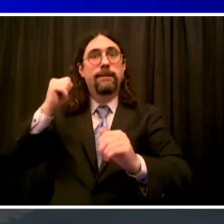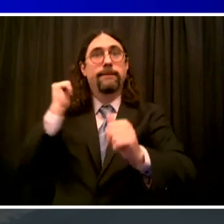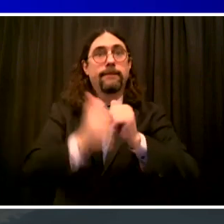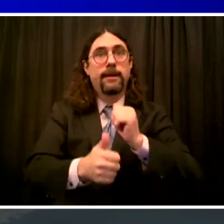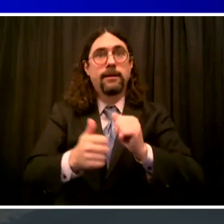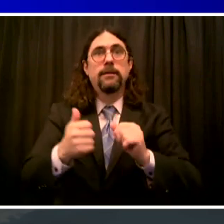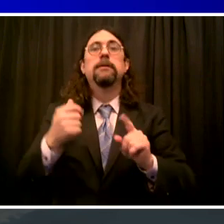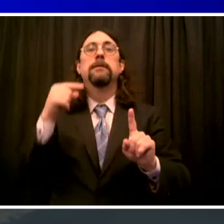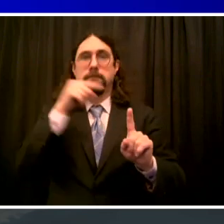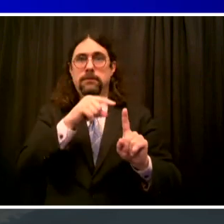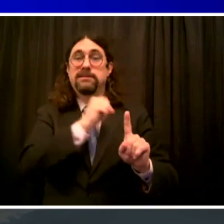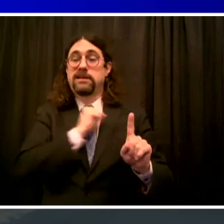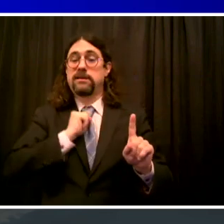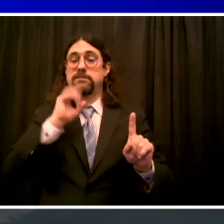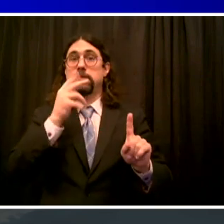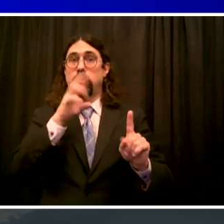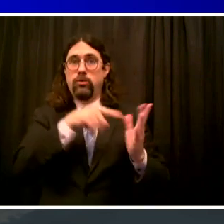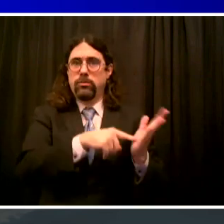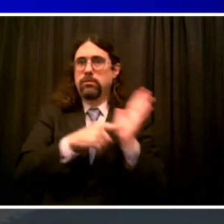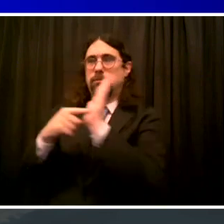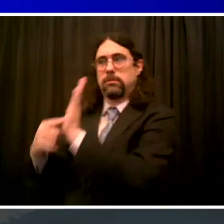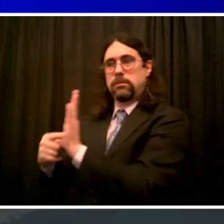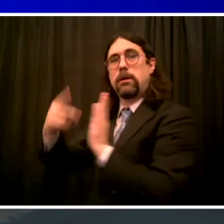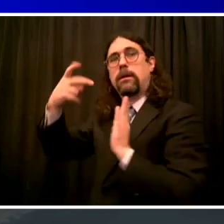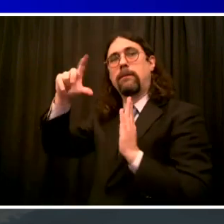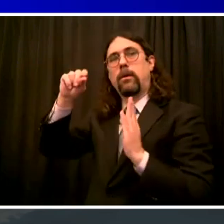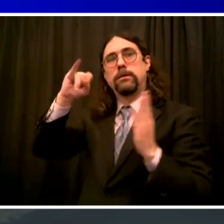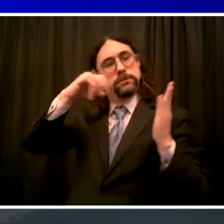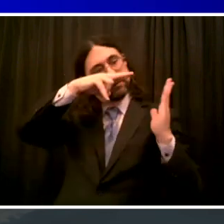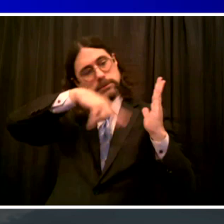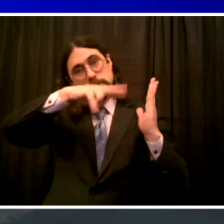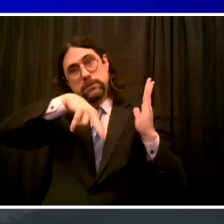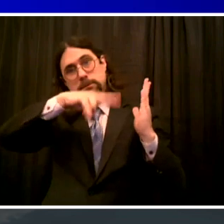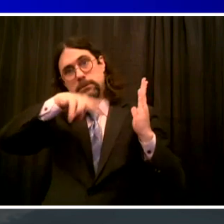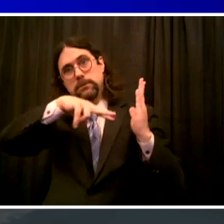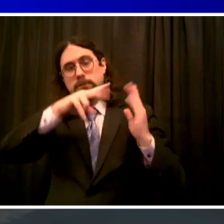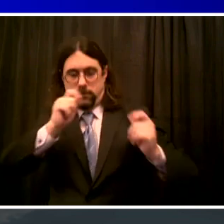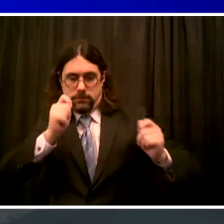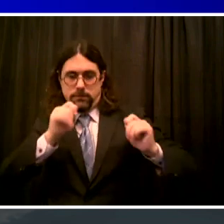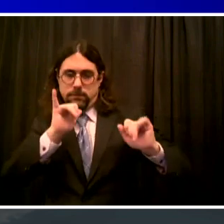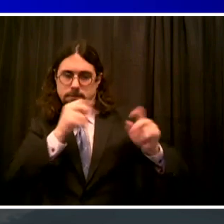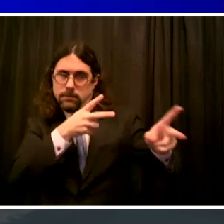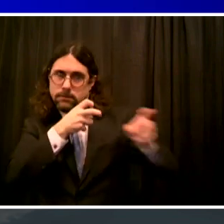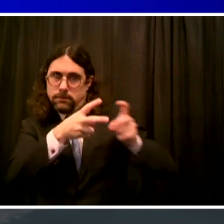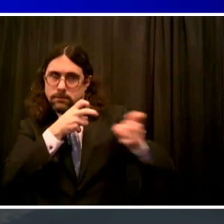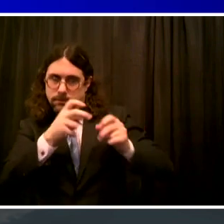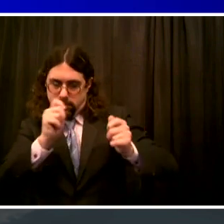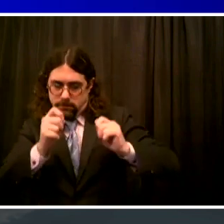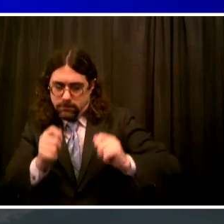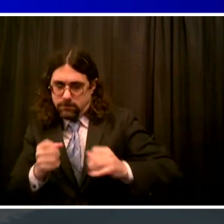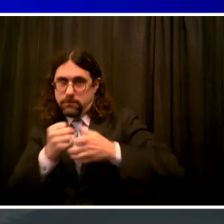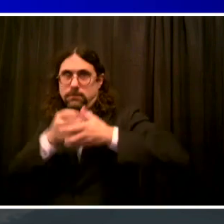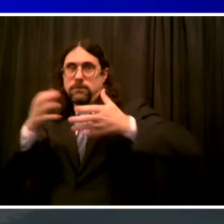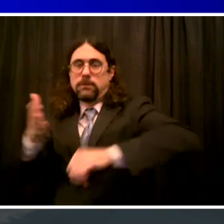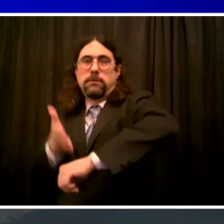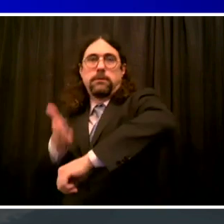AND THEY BUILT IT OUT IN TERMS OF AID WITH CITIE S ANDT SASTE IN SUCH A BIG WAY.